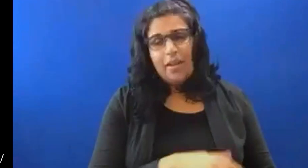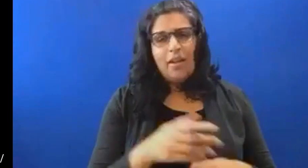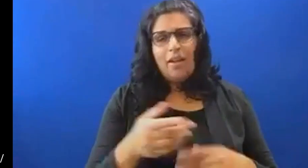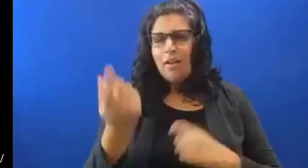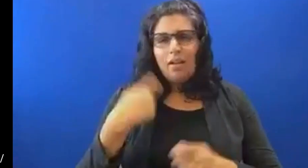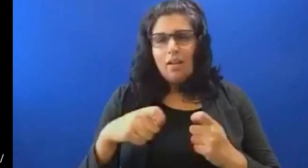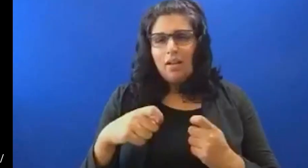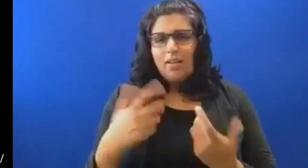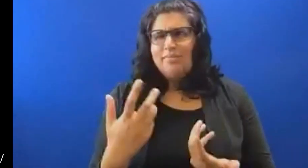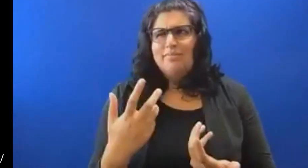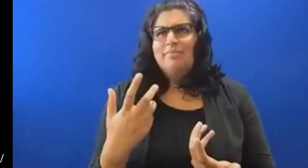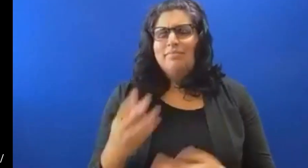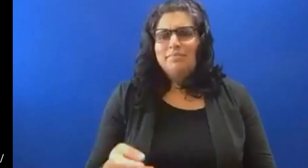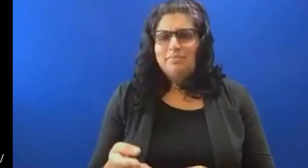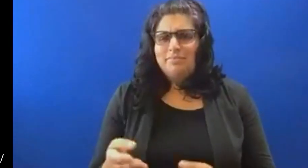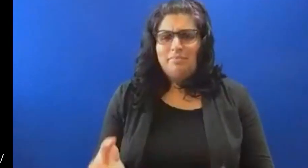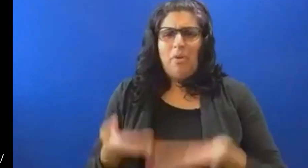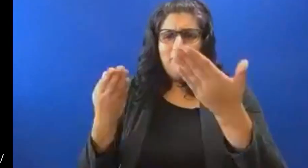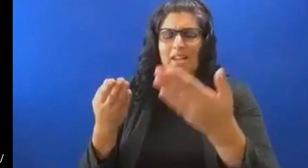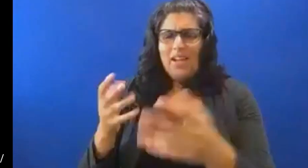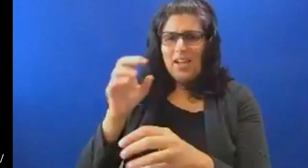needs to be the most productive and effective employee that they can be.